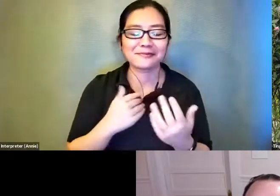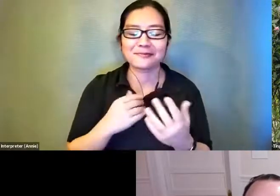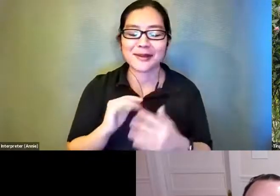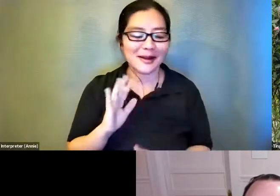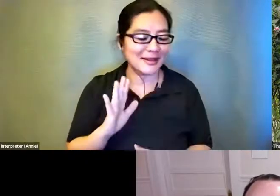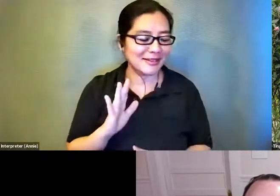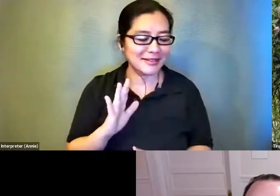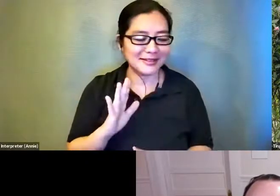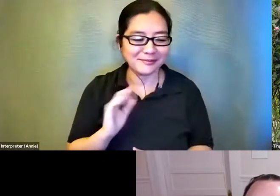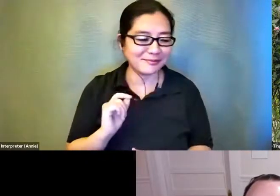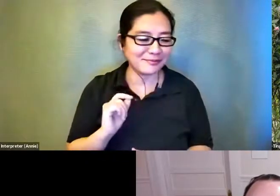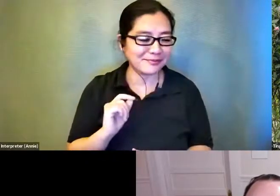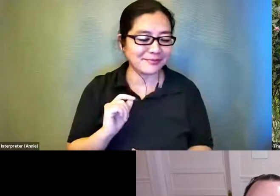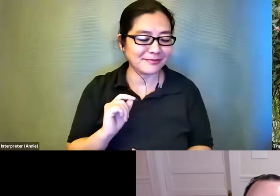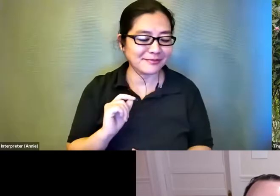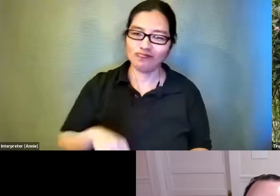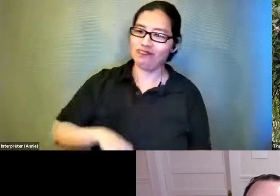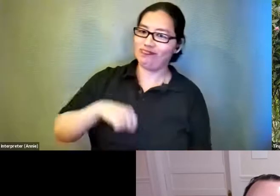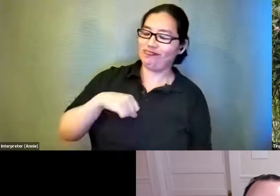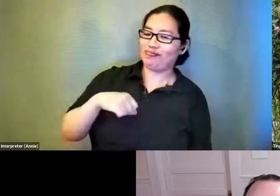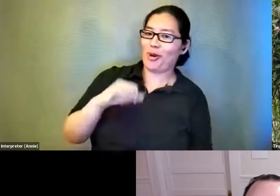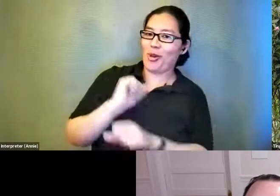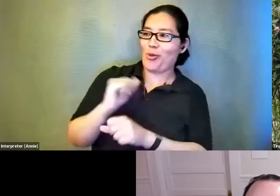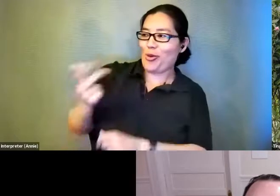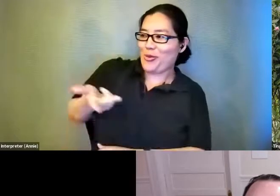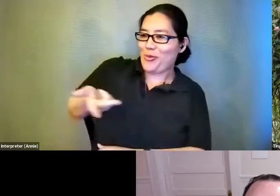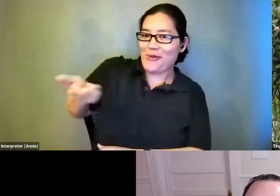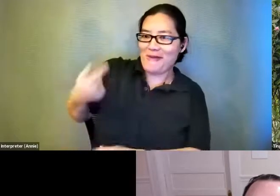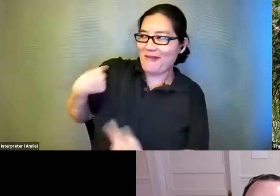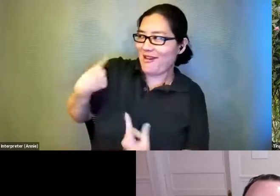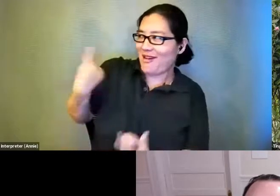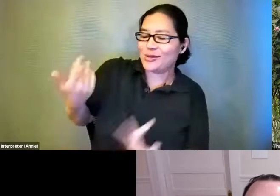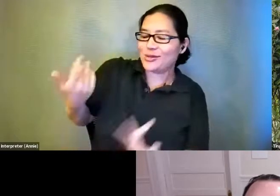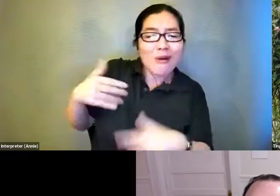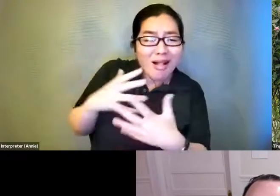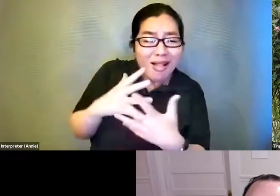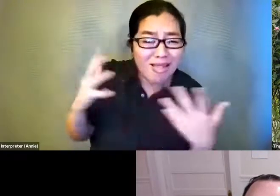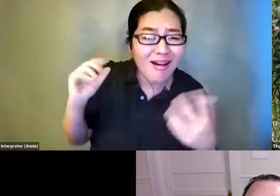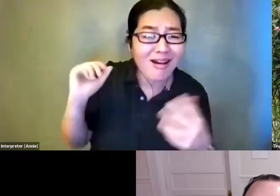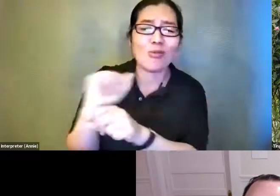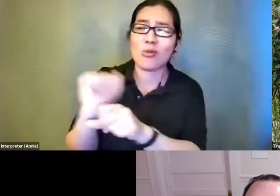really I'm proud of the work of the three of us. I feel like it was a lot of work putting this on but it was